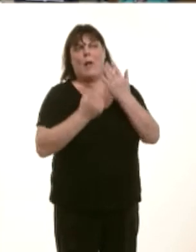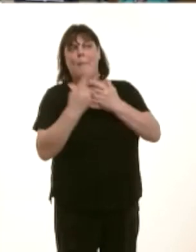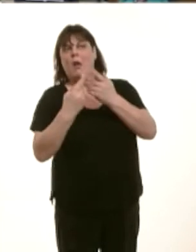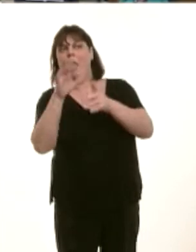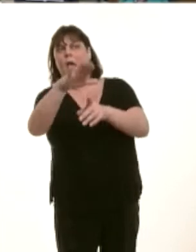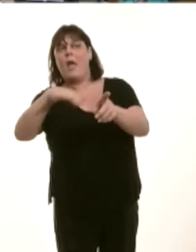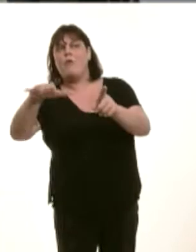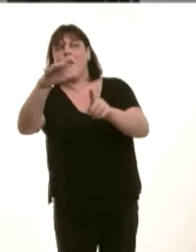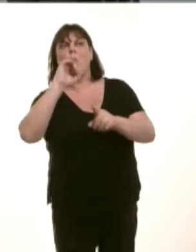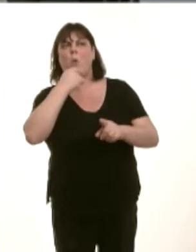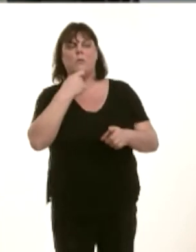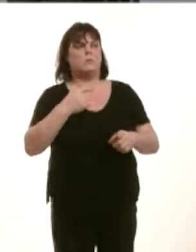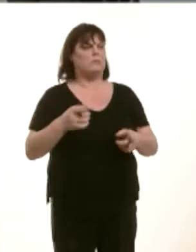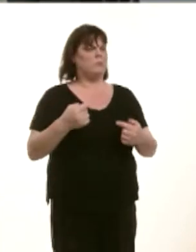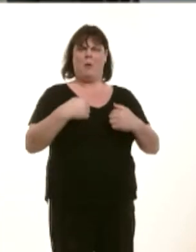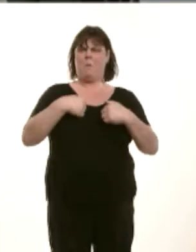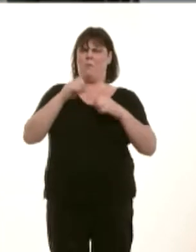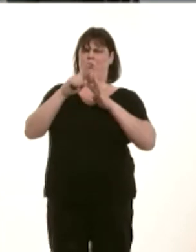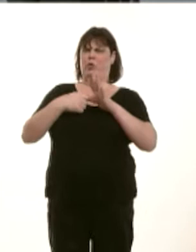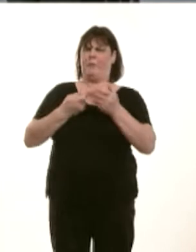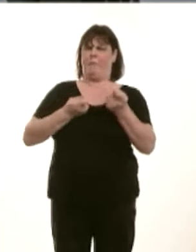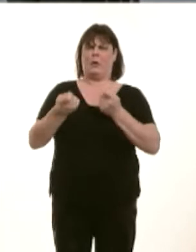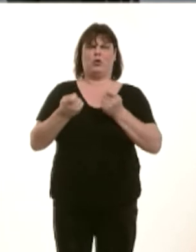for electrification; Iíve many, many roles, but thatís one that I think Iíll have to